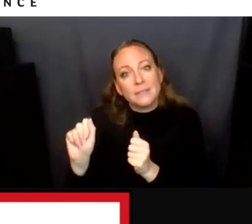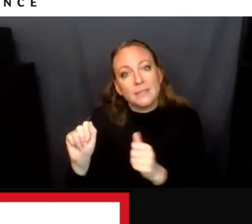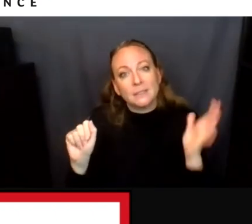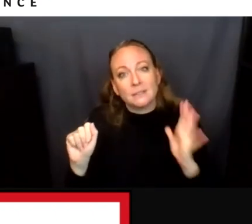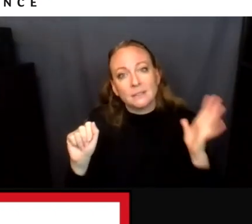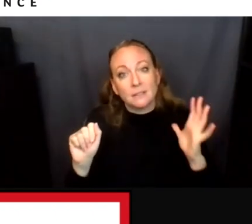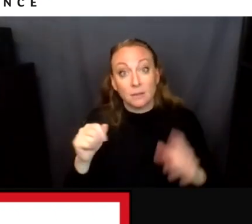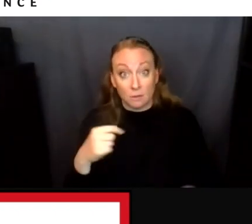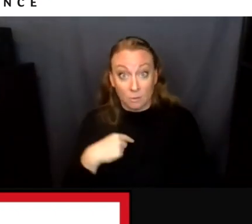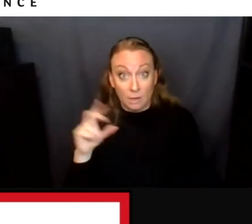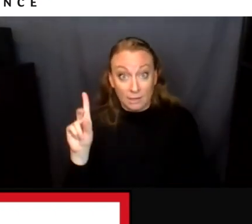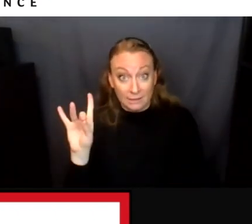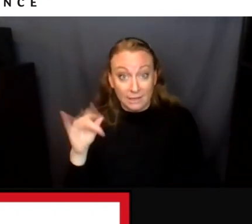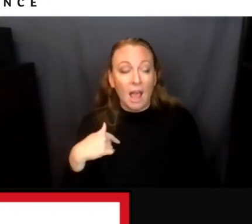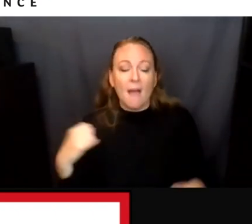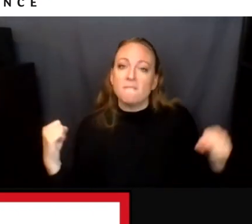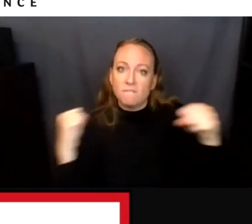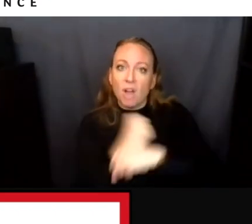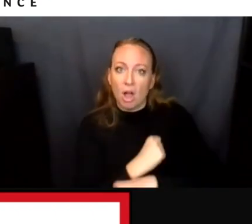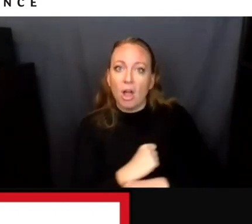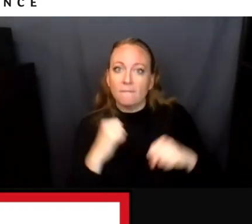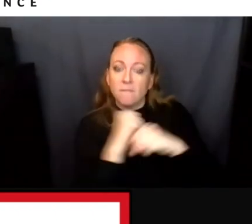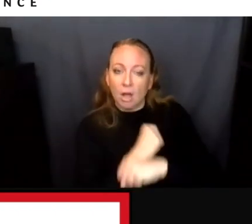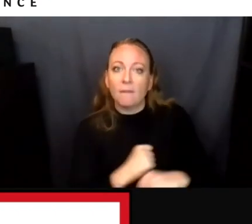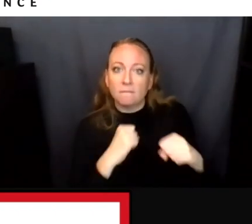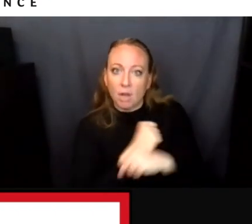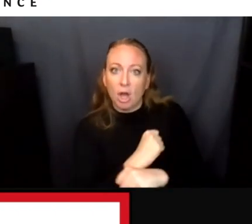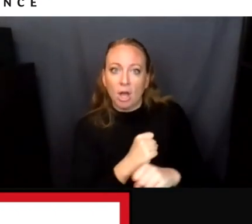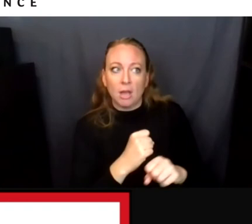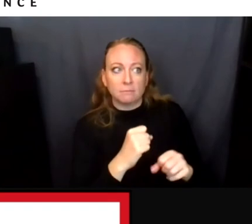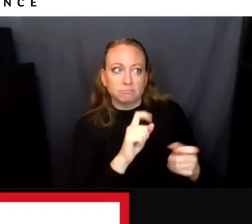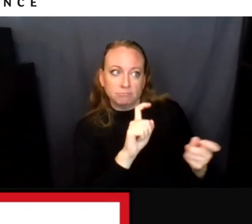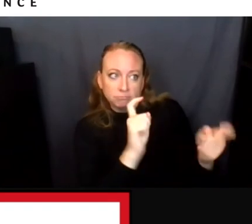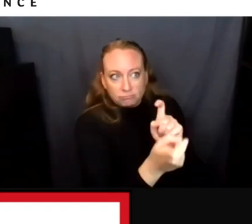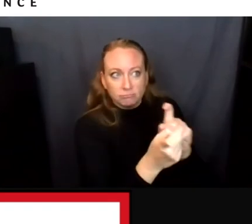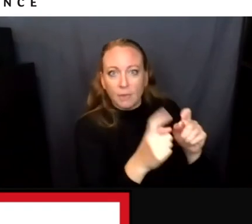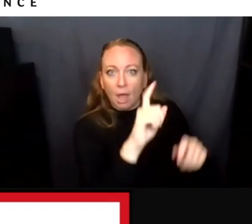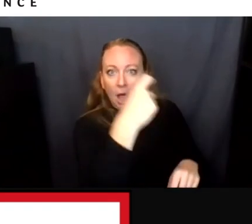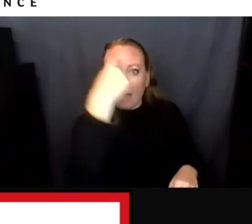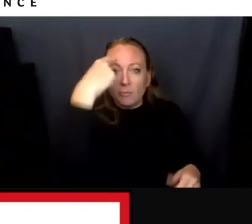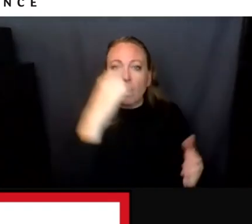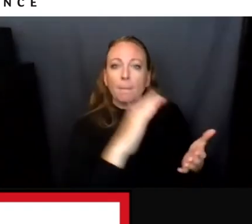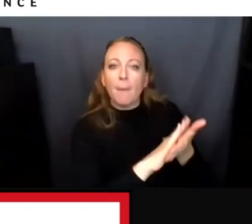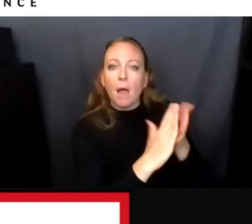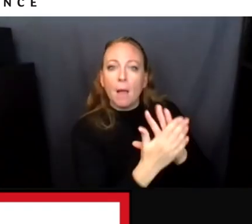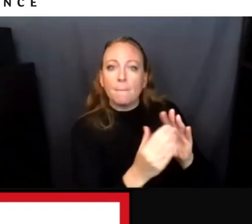to make the government accessible and knowledgeable and so forth.